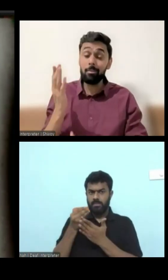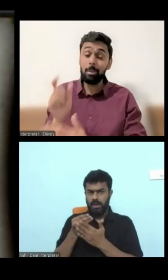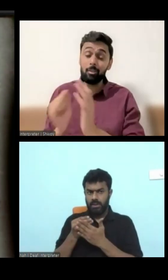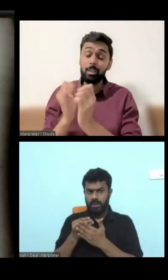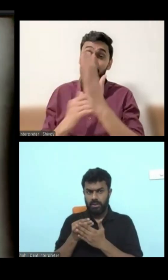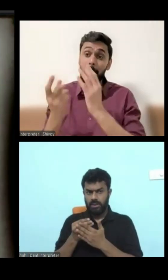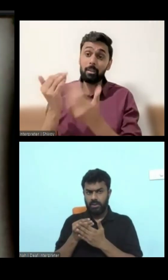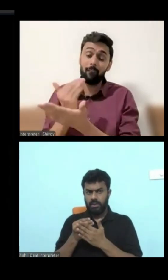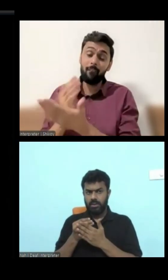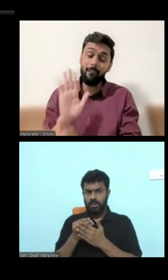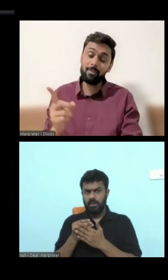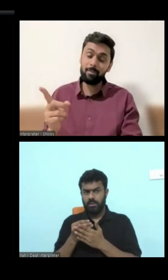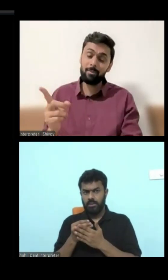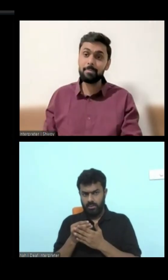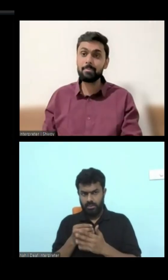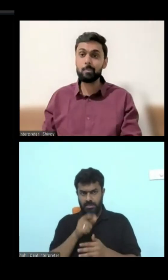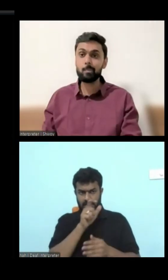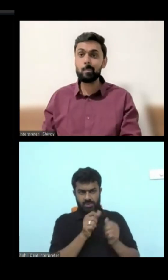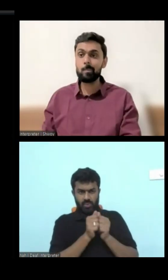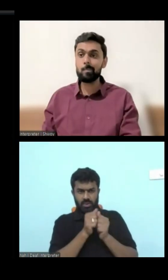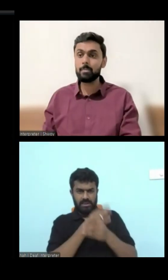Okay. MS Uma.